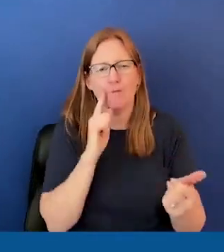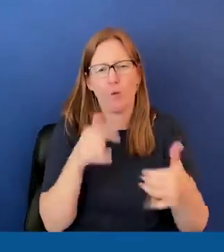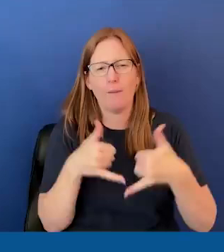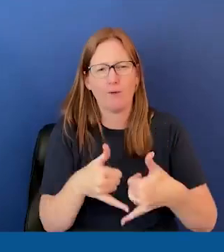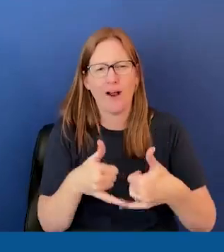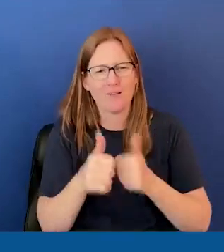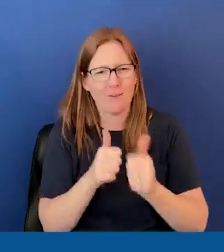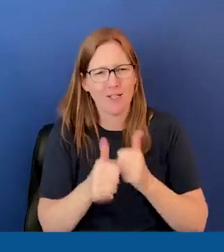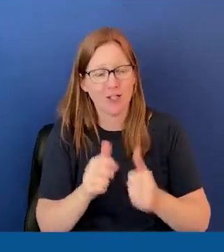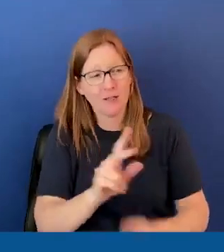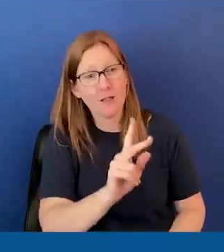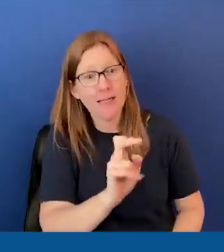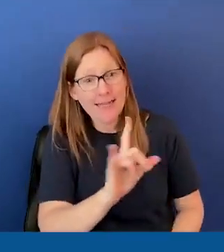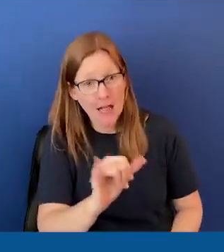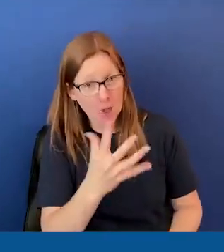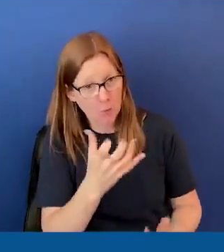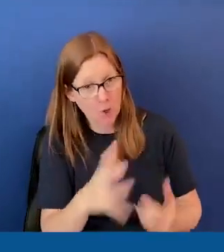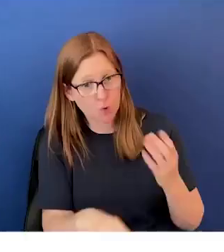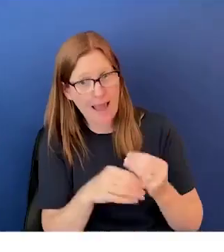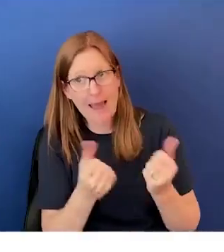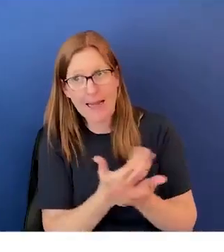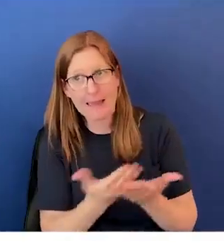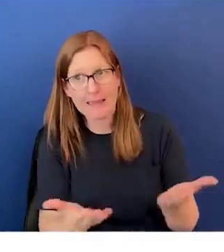Kelly, anything that you want to add to that? [Kelly Cronin]: Yeah, the only other thing I know